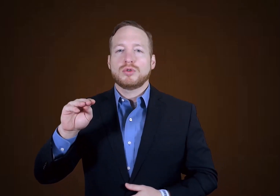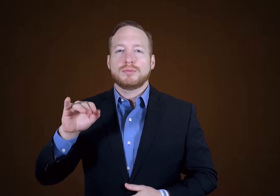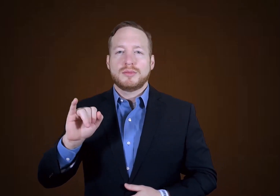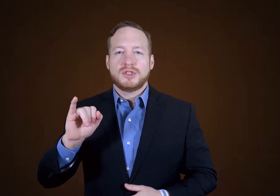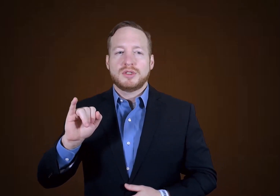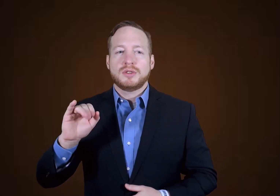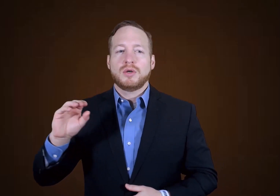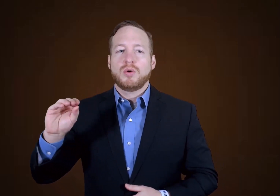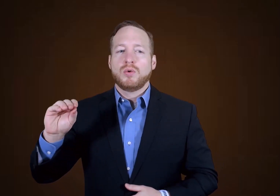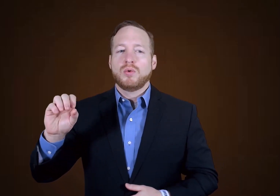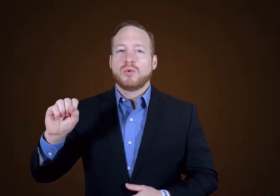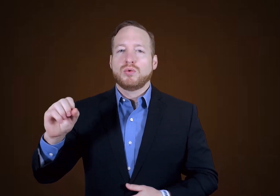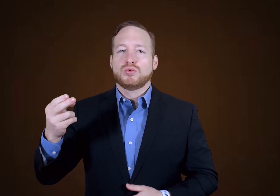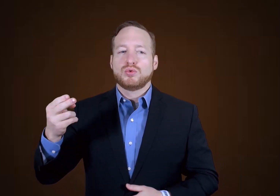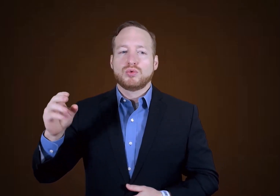we have Bunmi Osho